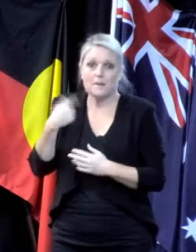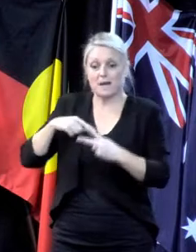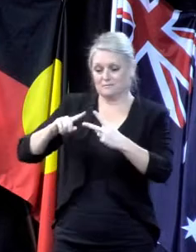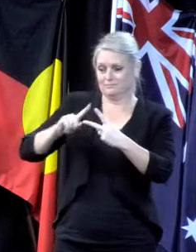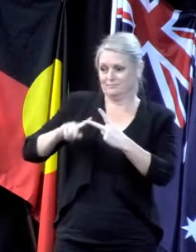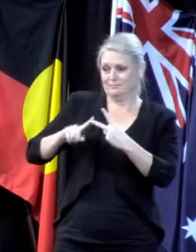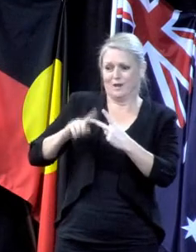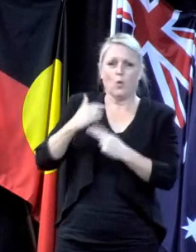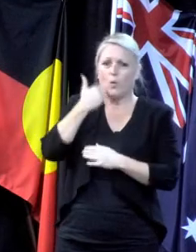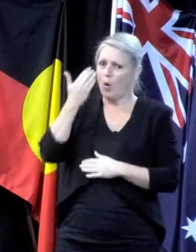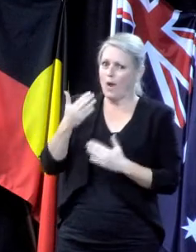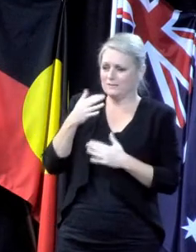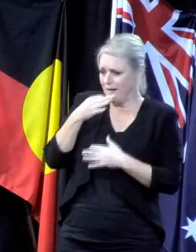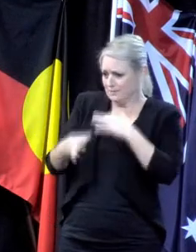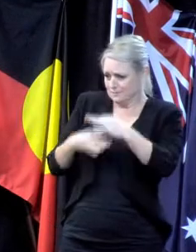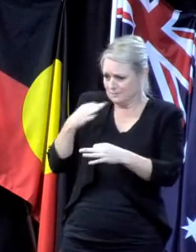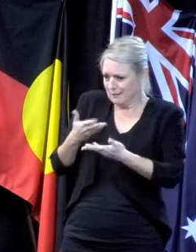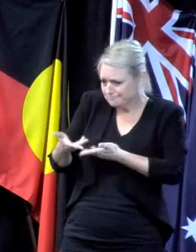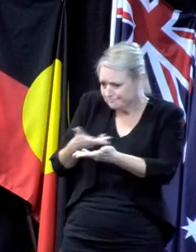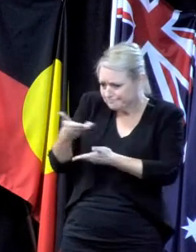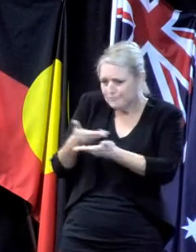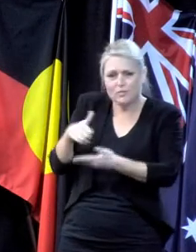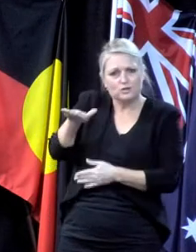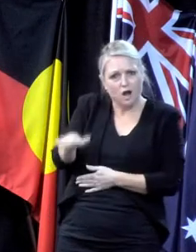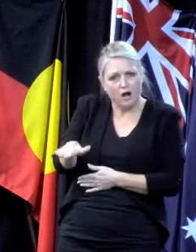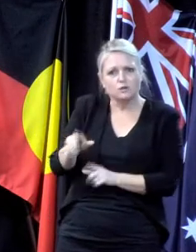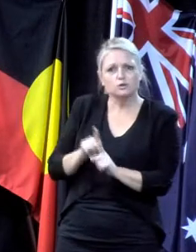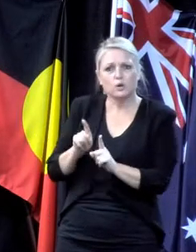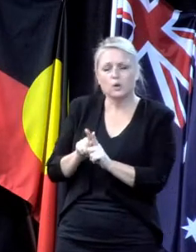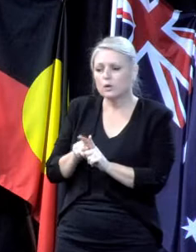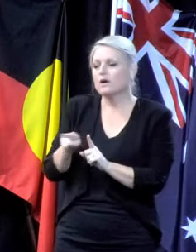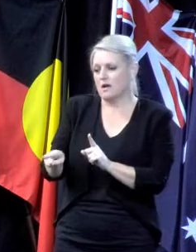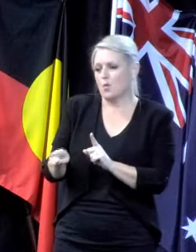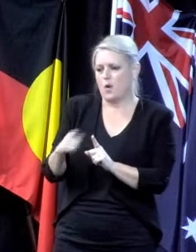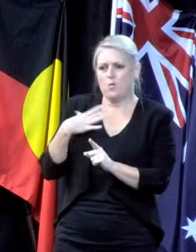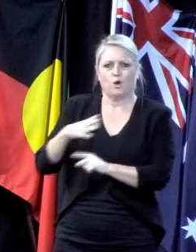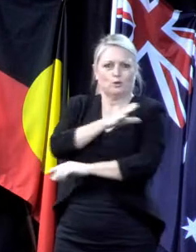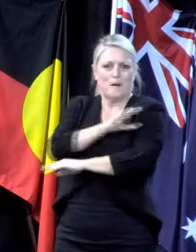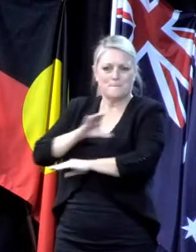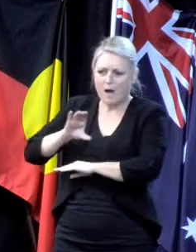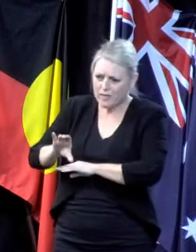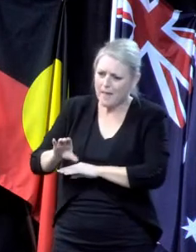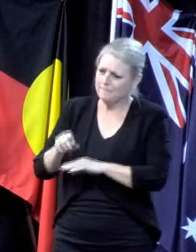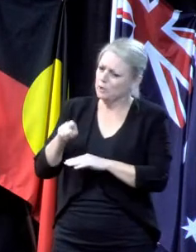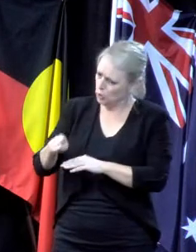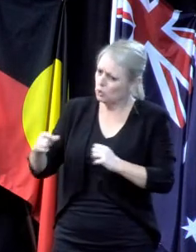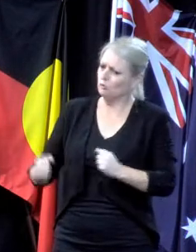They're obviously there with us in our schools. And we empower them as much as possible to provide that voice